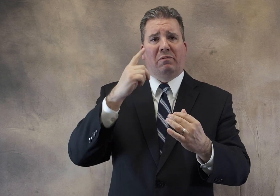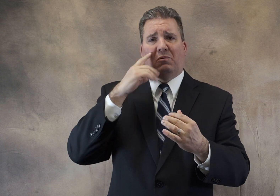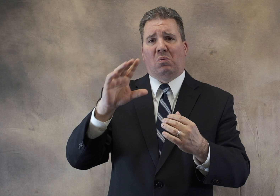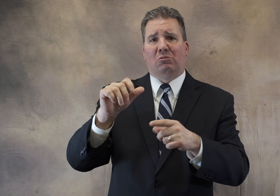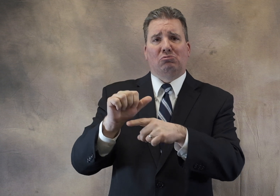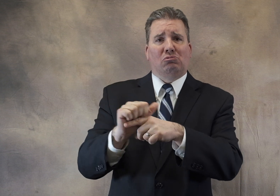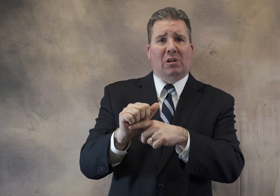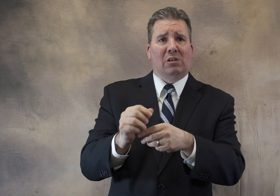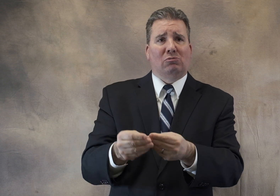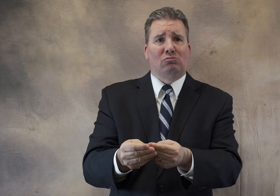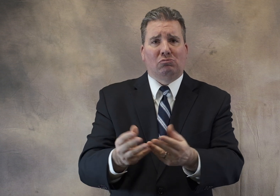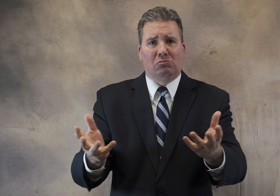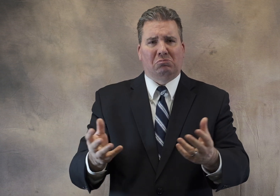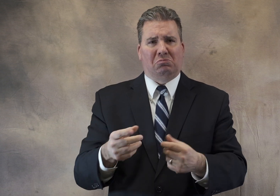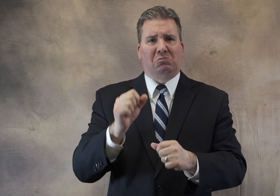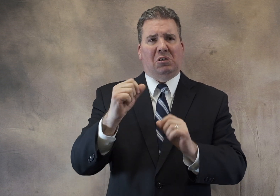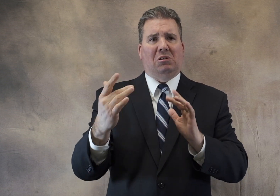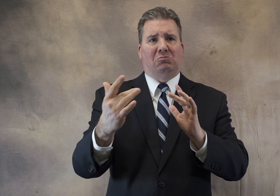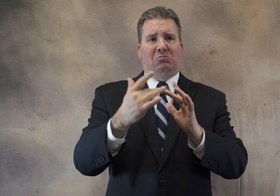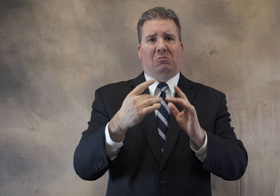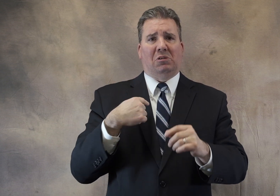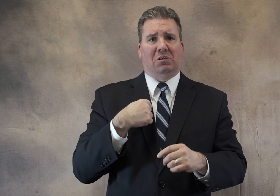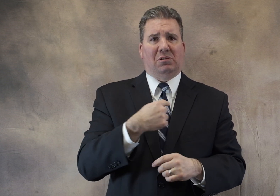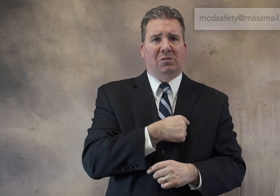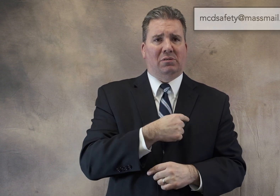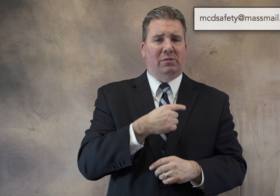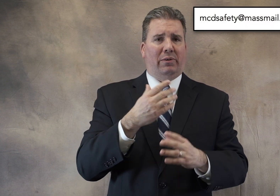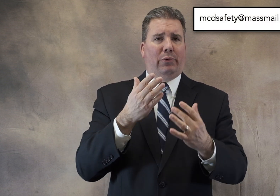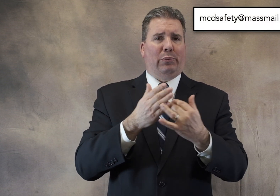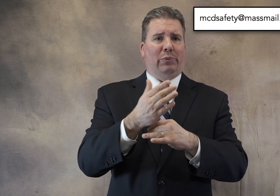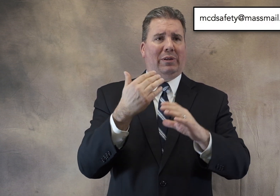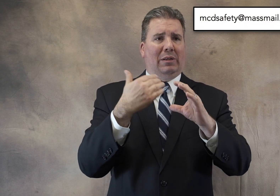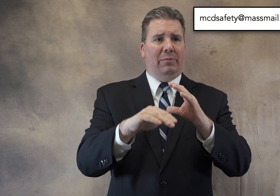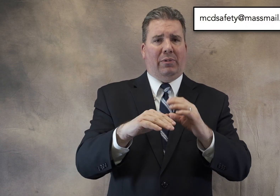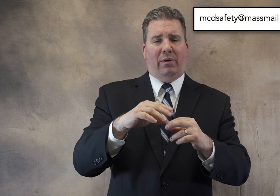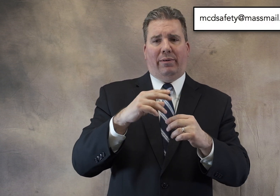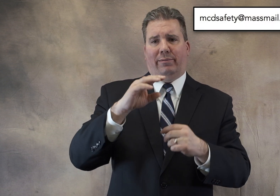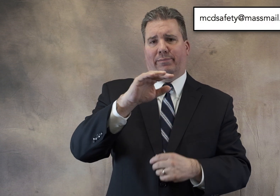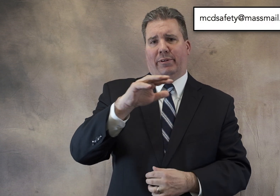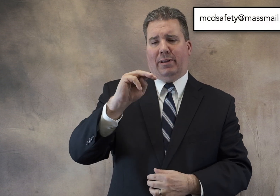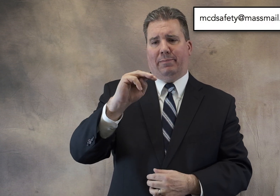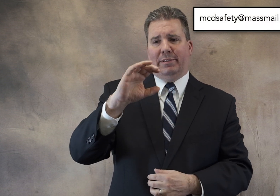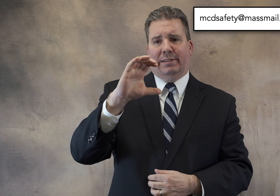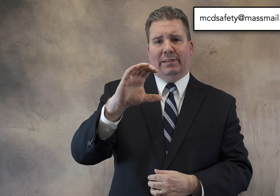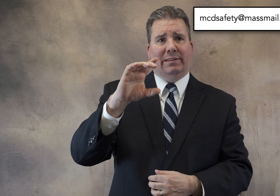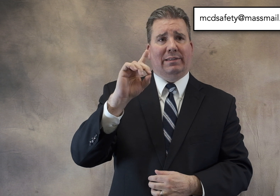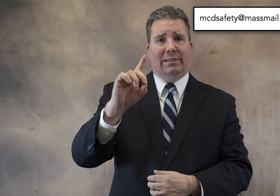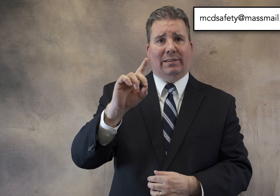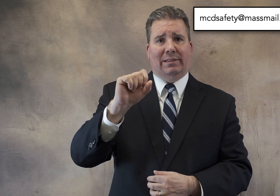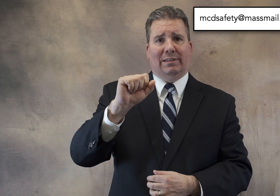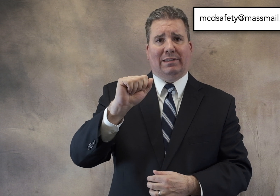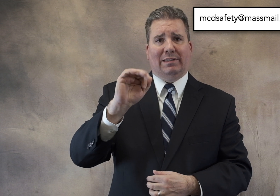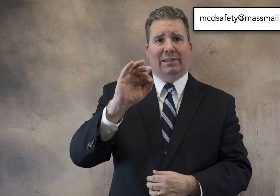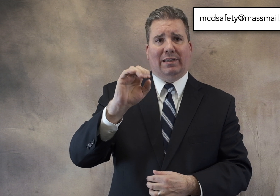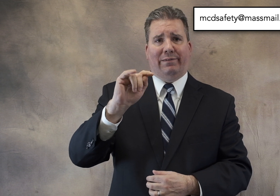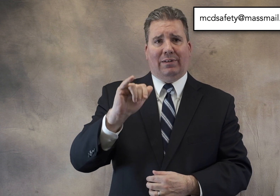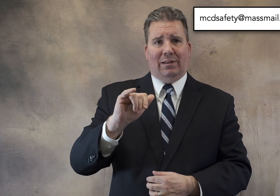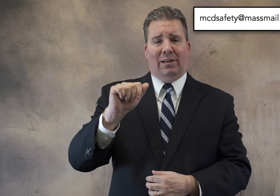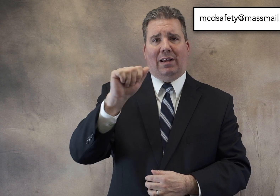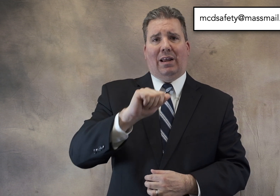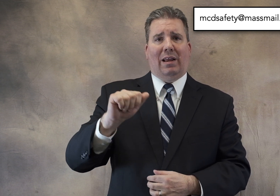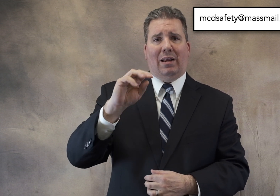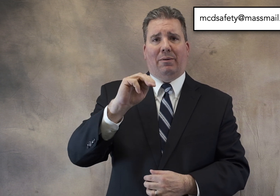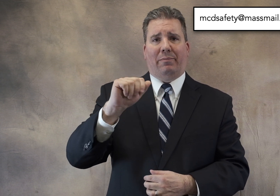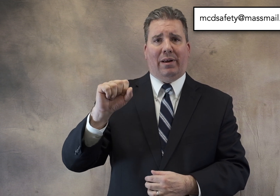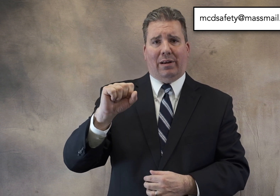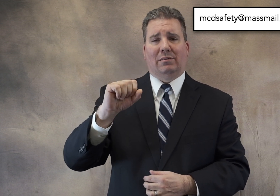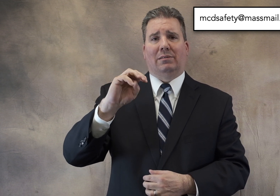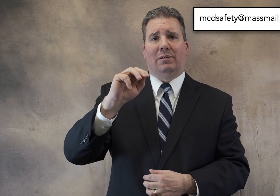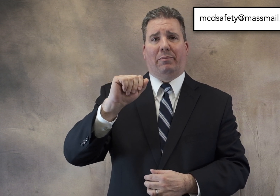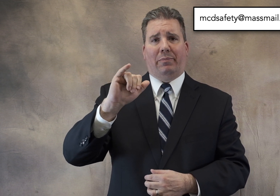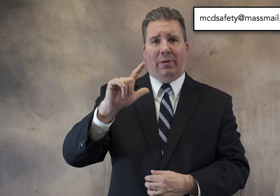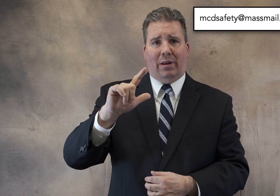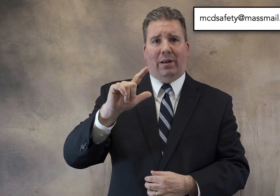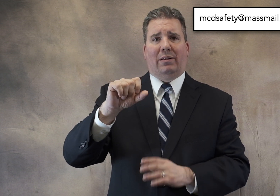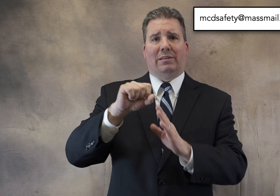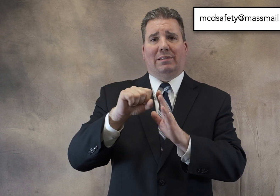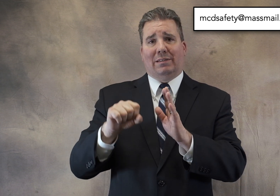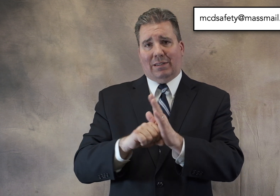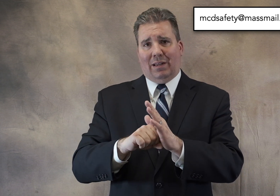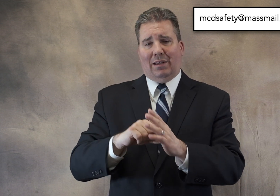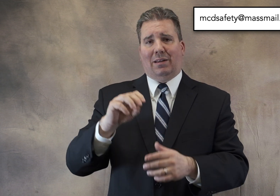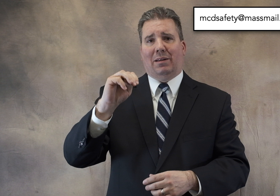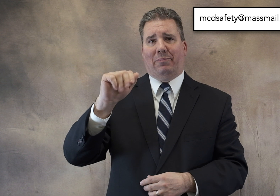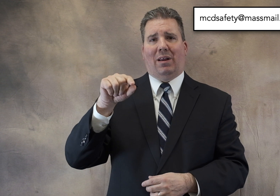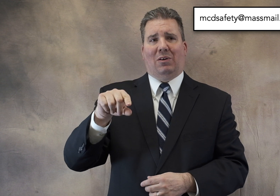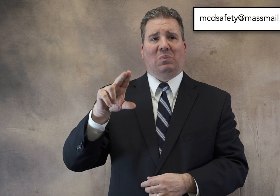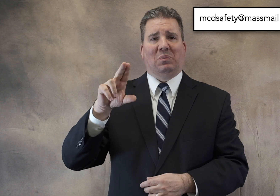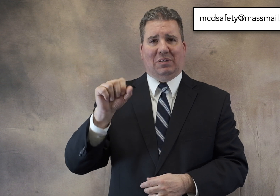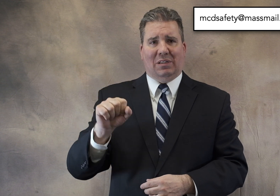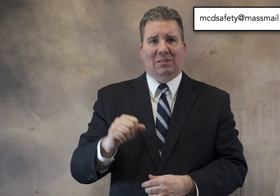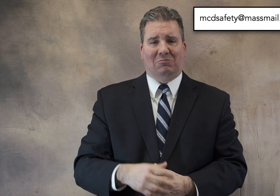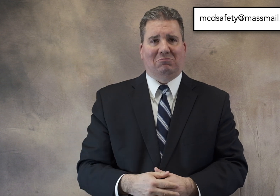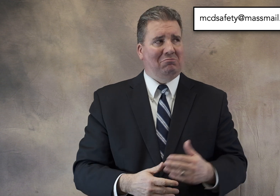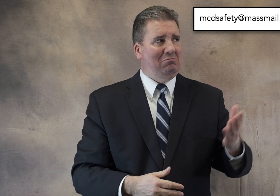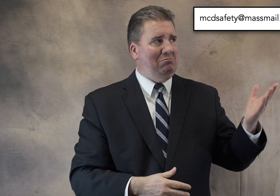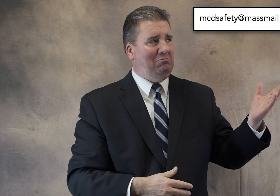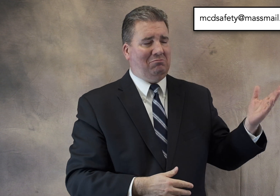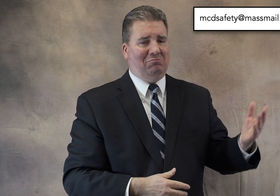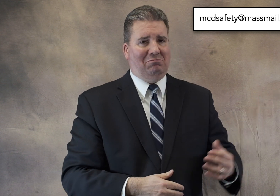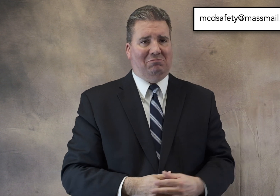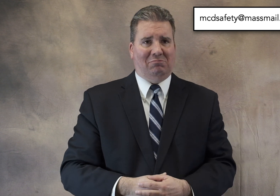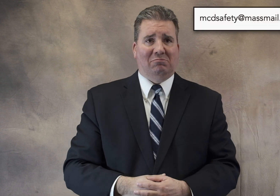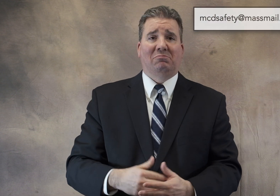purposes, please contact the Commission at MCDsafety@massmail.state.ma.us